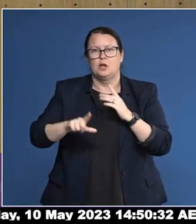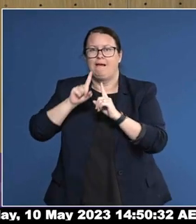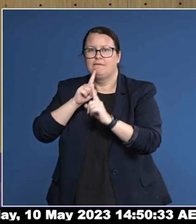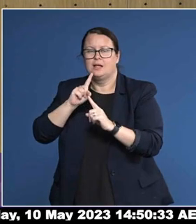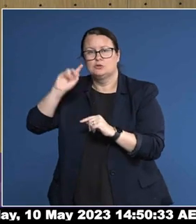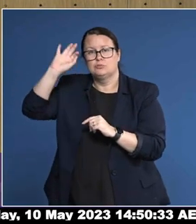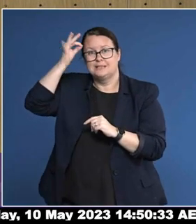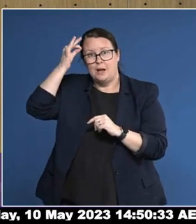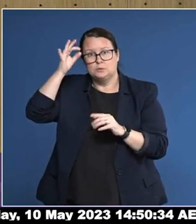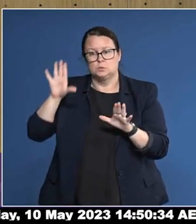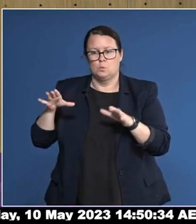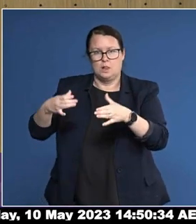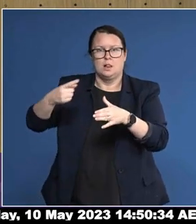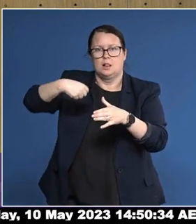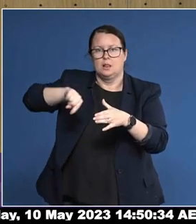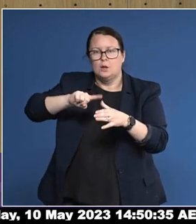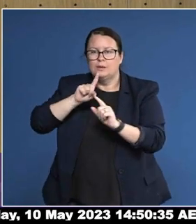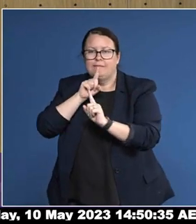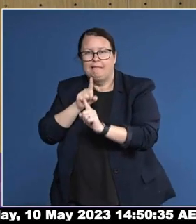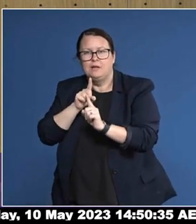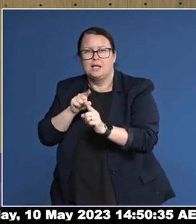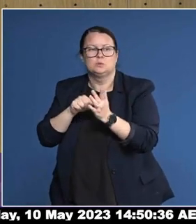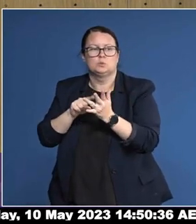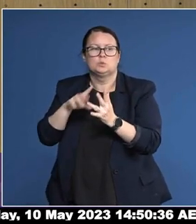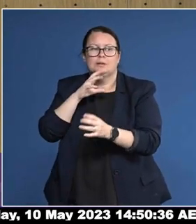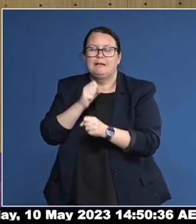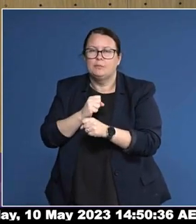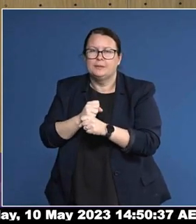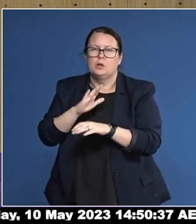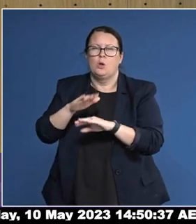that provides advice specifically to government on issues relating or impacting on